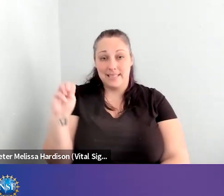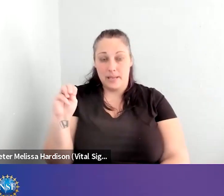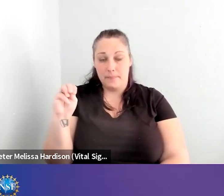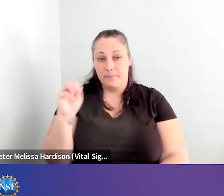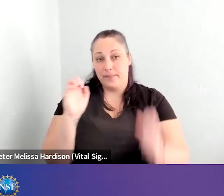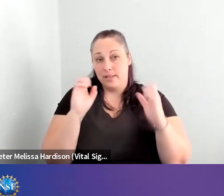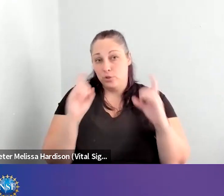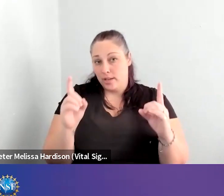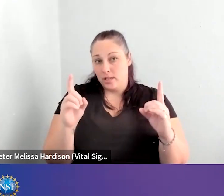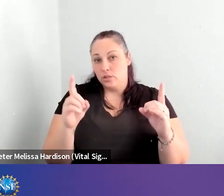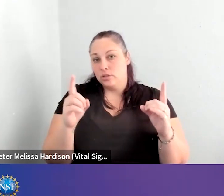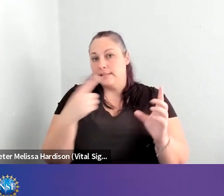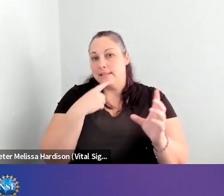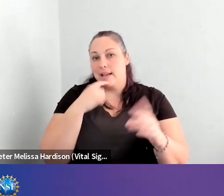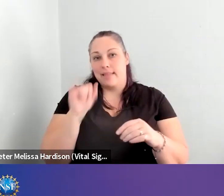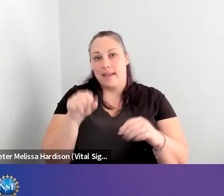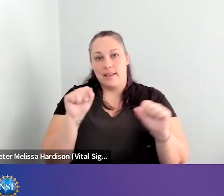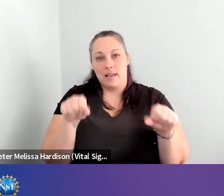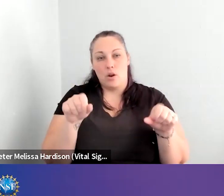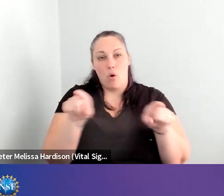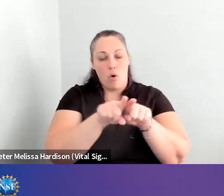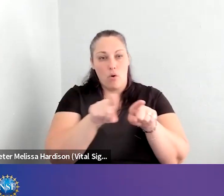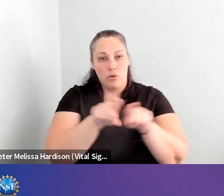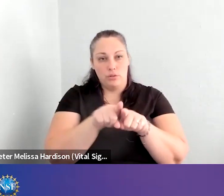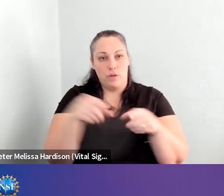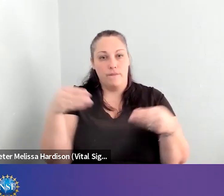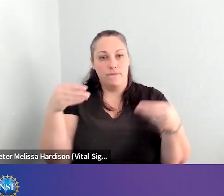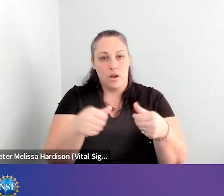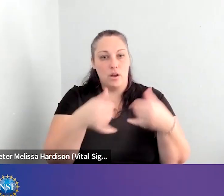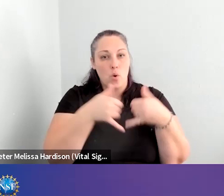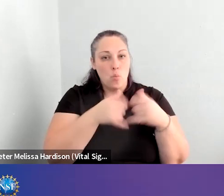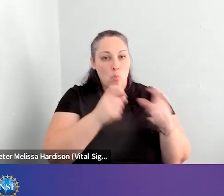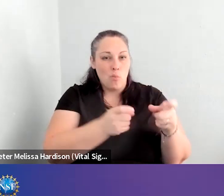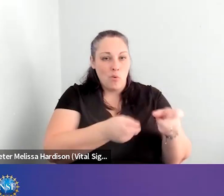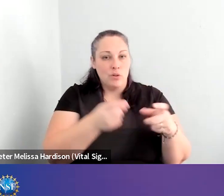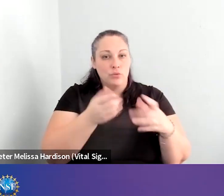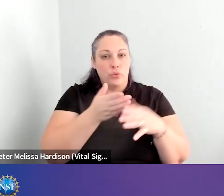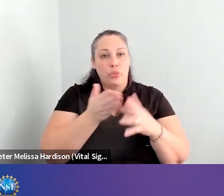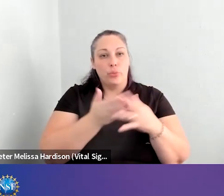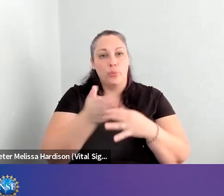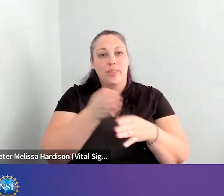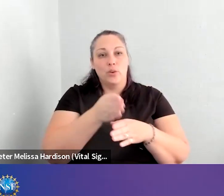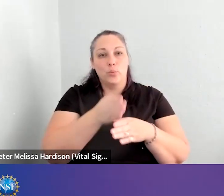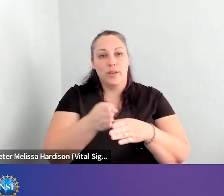that they can also fund awards made through the CAREER Program, but the deadlines are different.